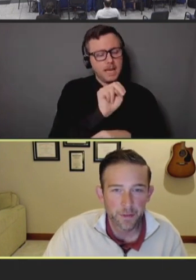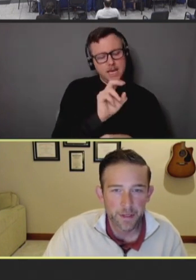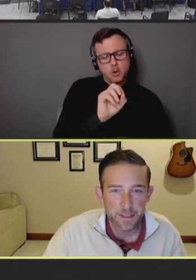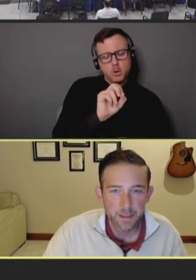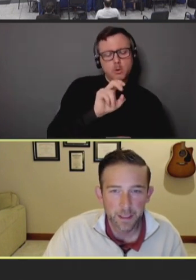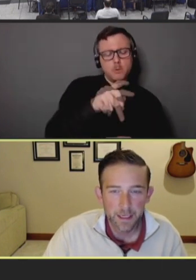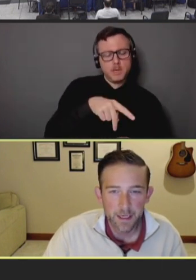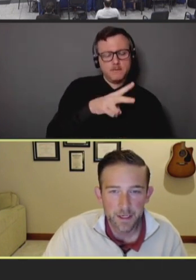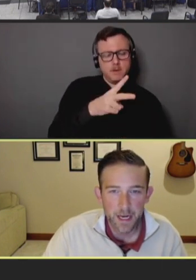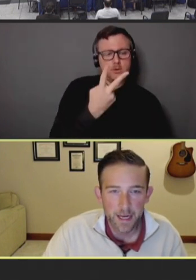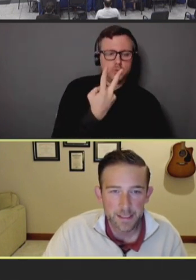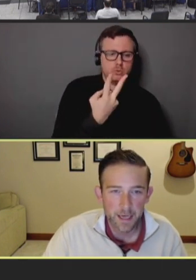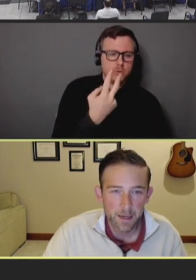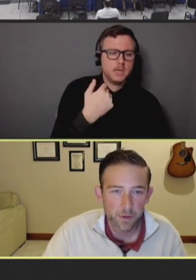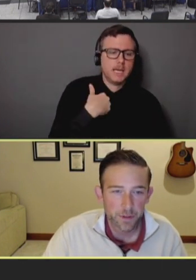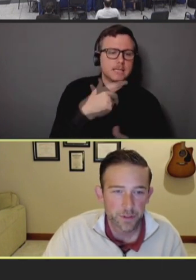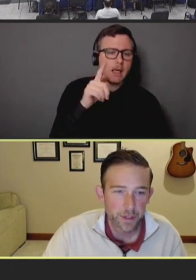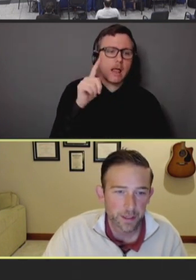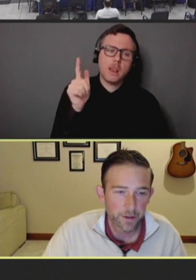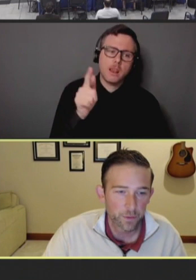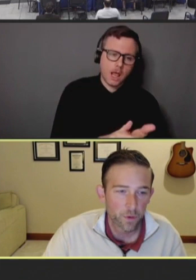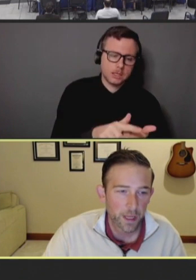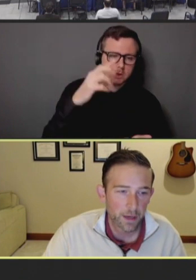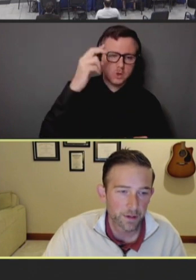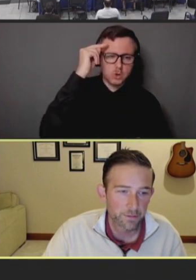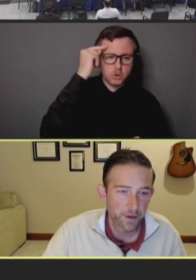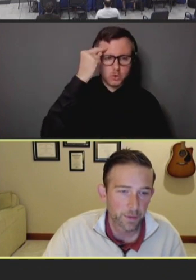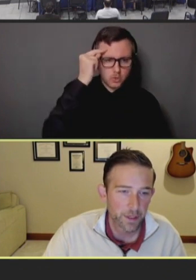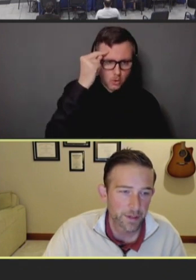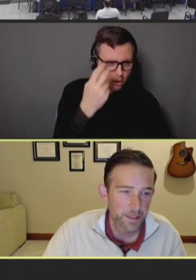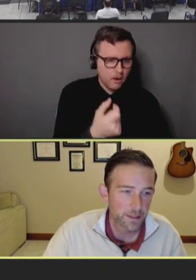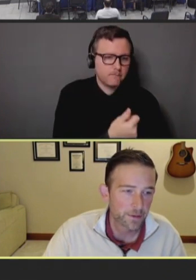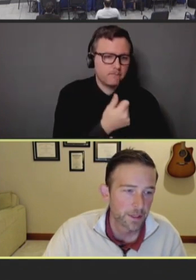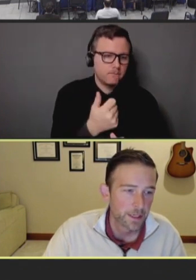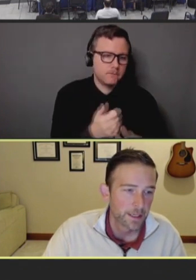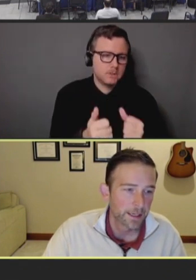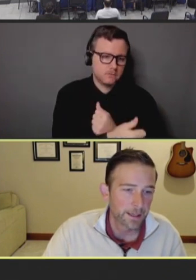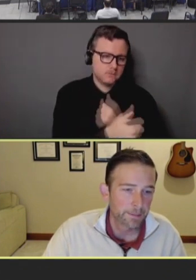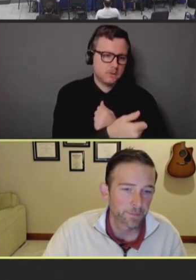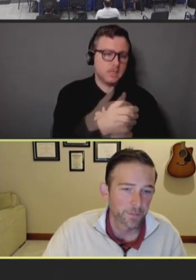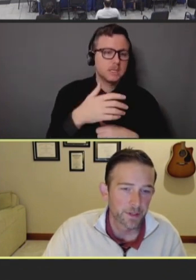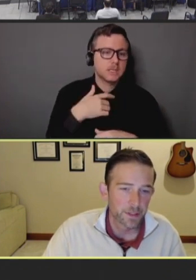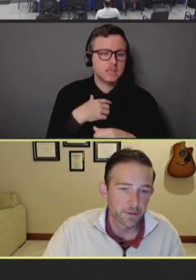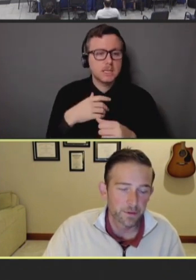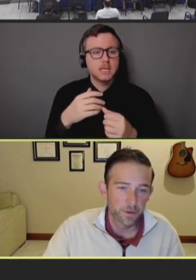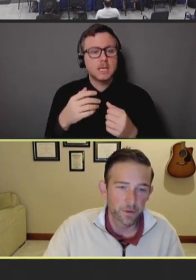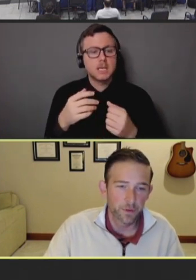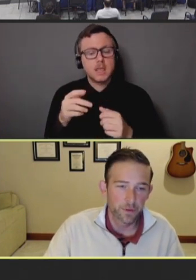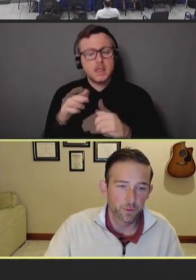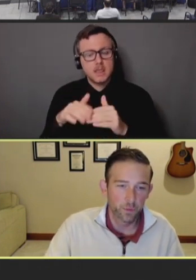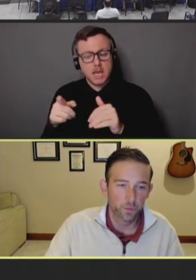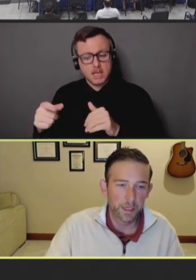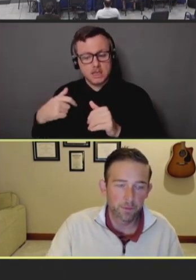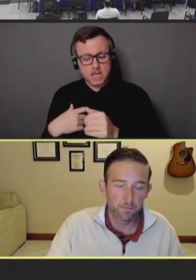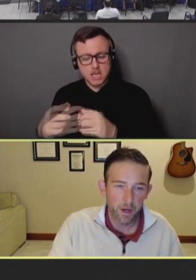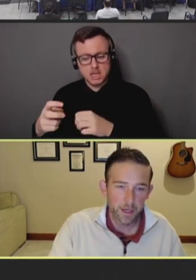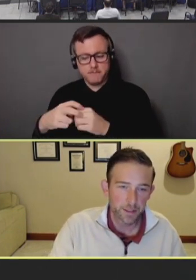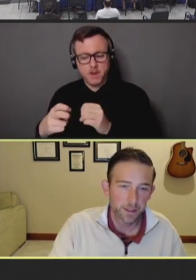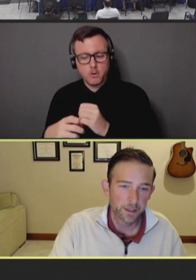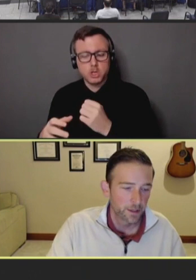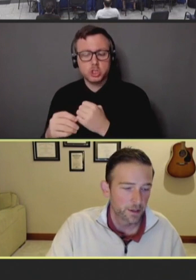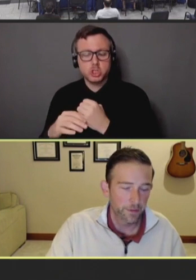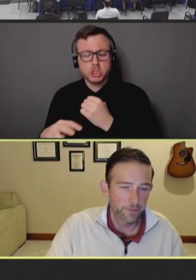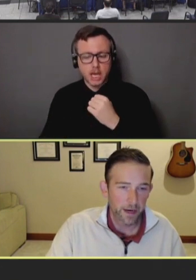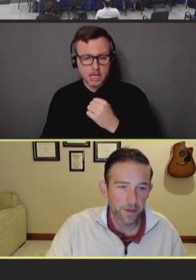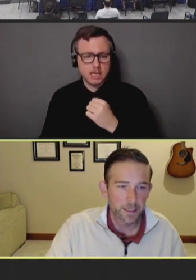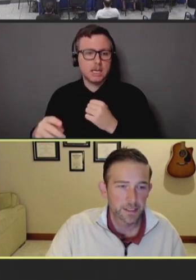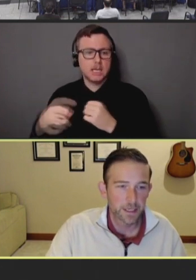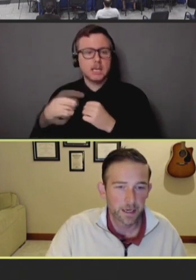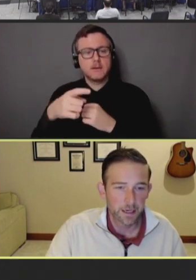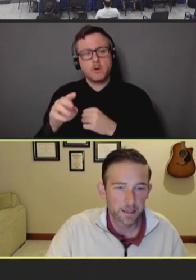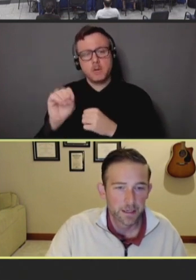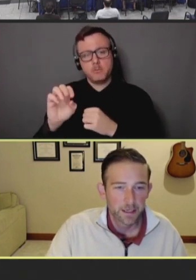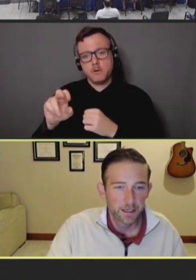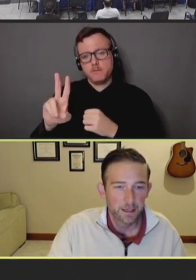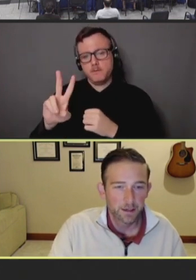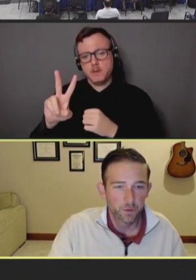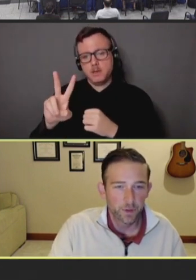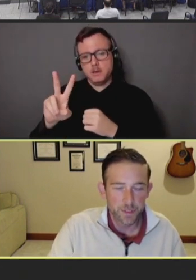And this linkage has enabled during the rollout of nOPV2 to -- we can monitor the virus using